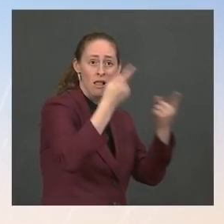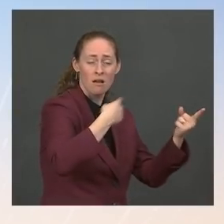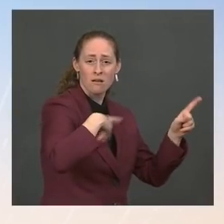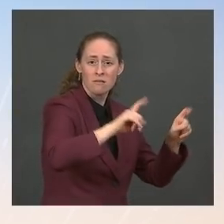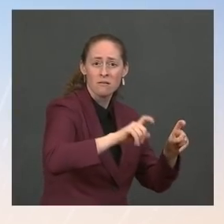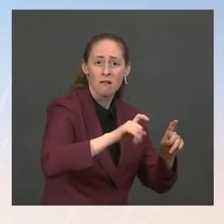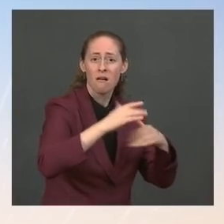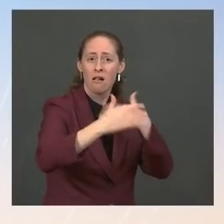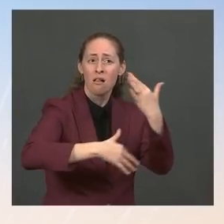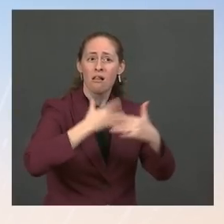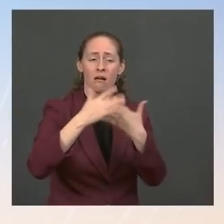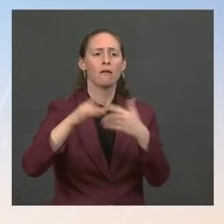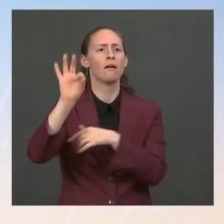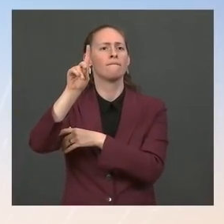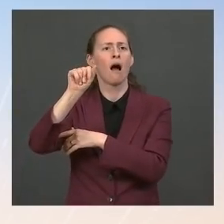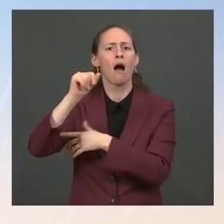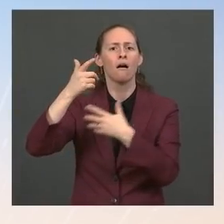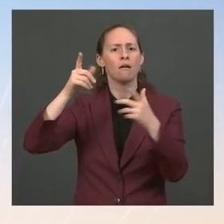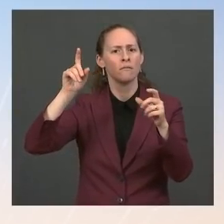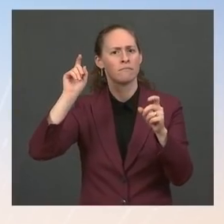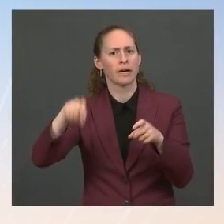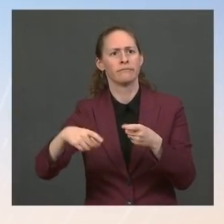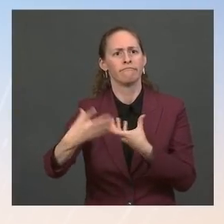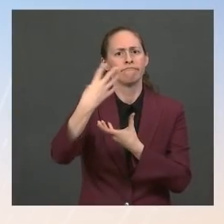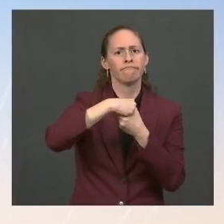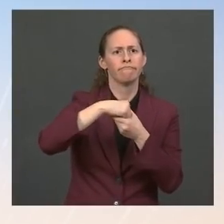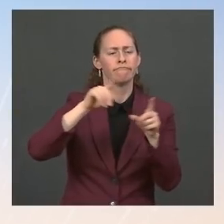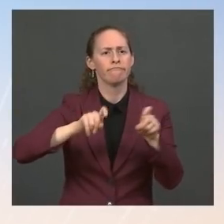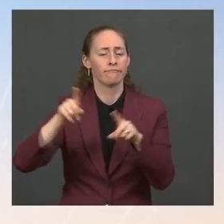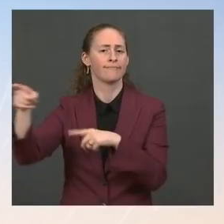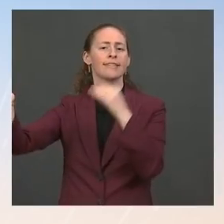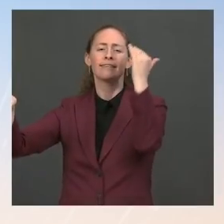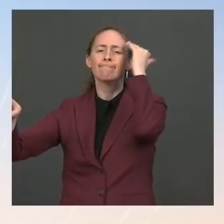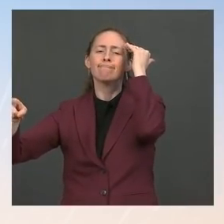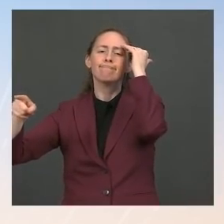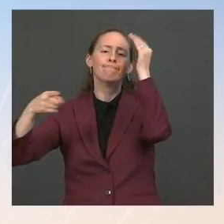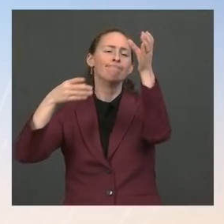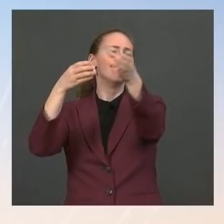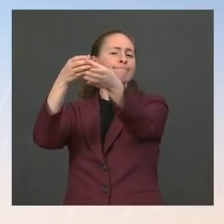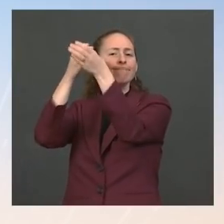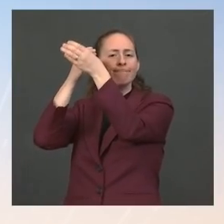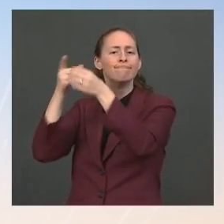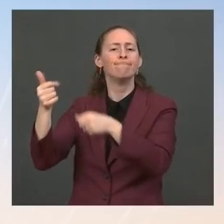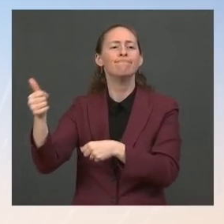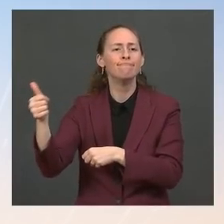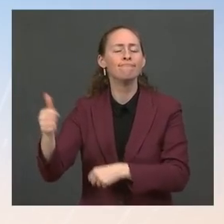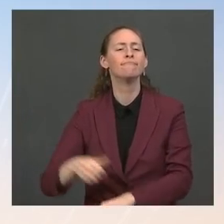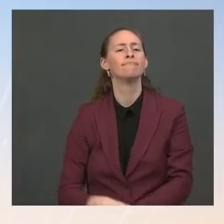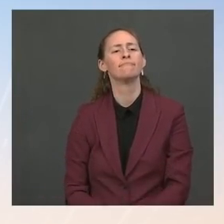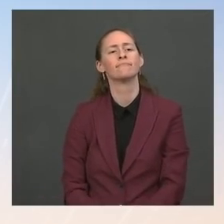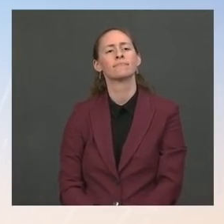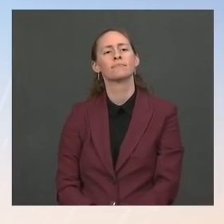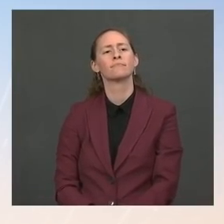or how this President sees this nomination is a continuation of what he views as excellent work under the leadership